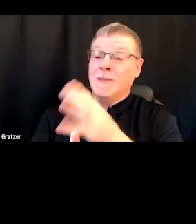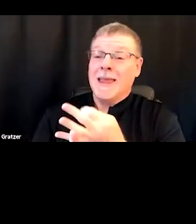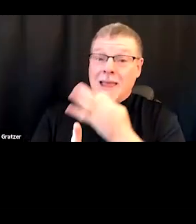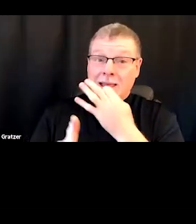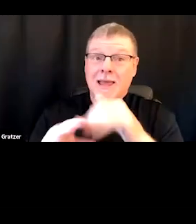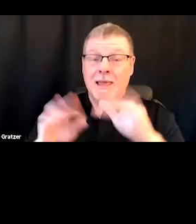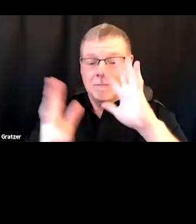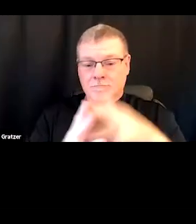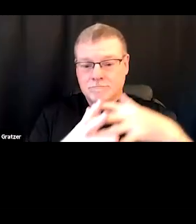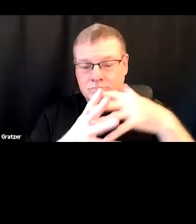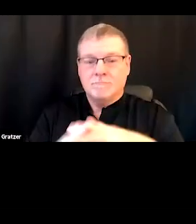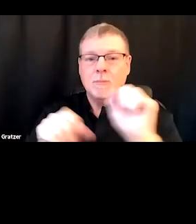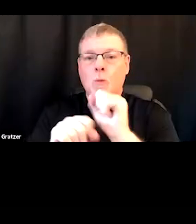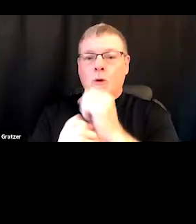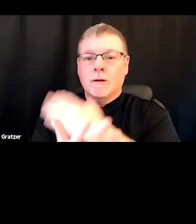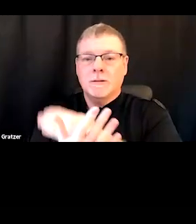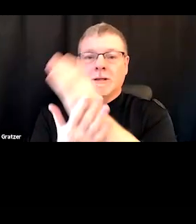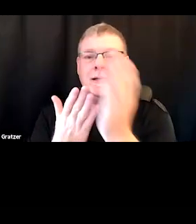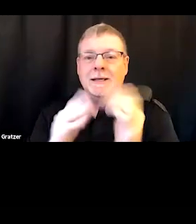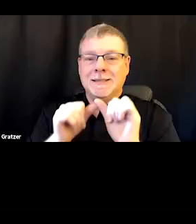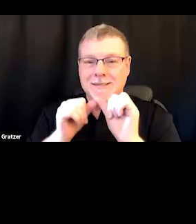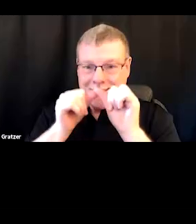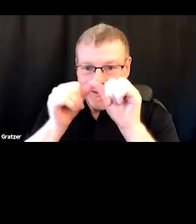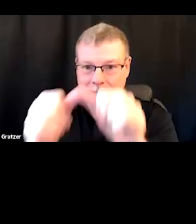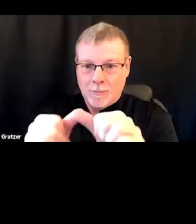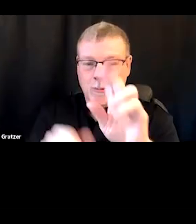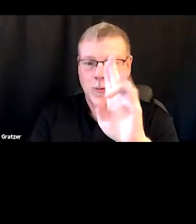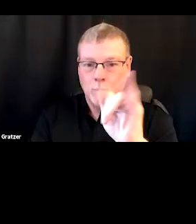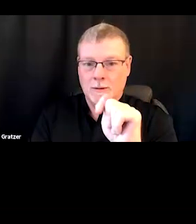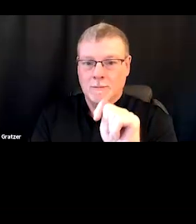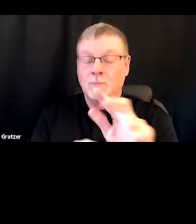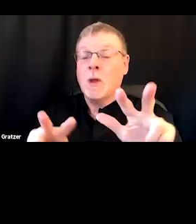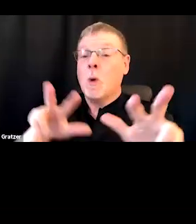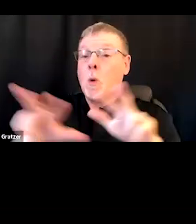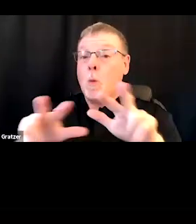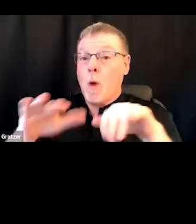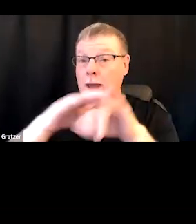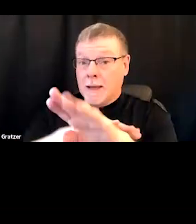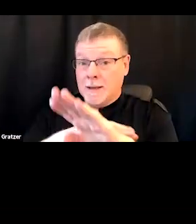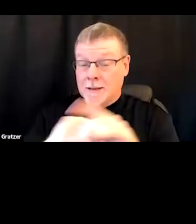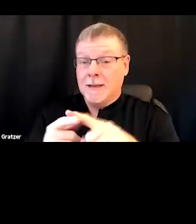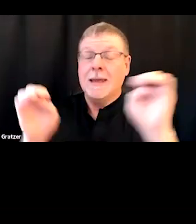in work across crisis stabilization units, walk-in centers, emergency departments,